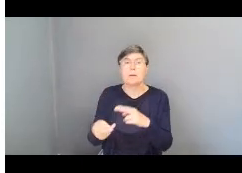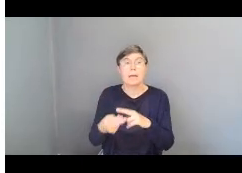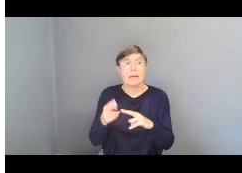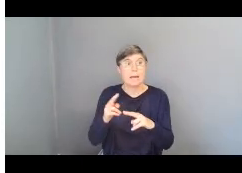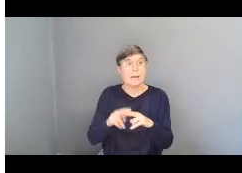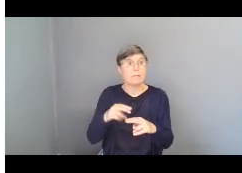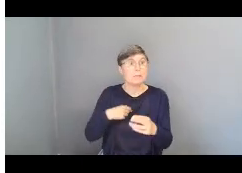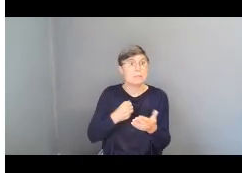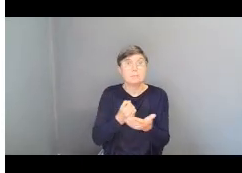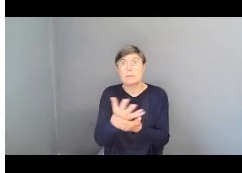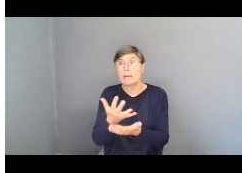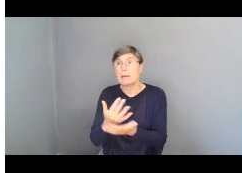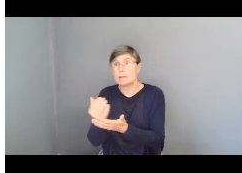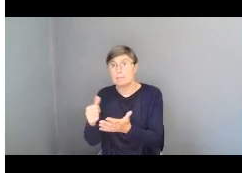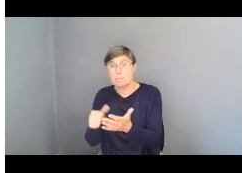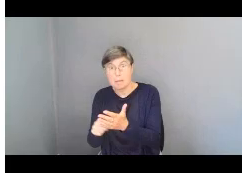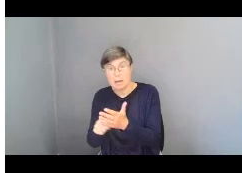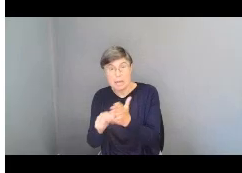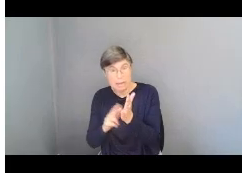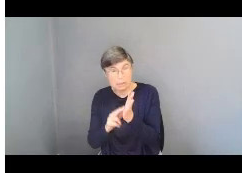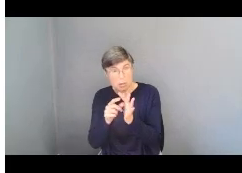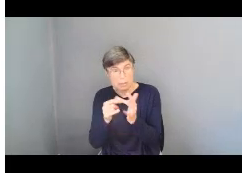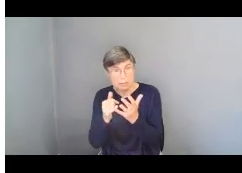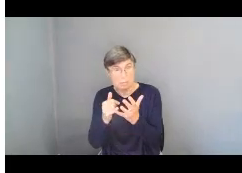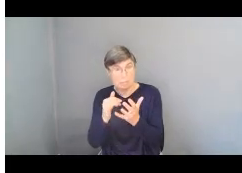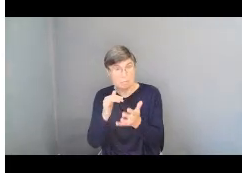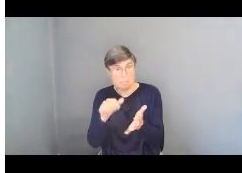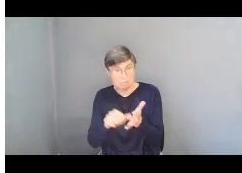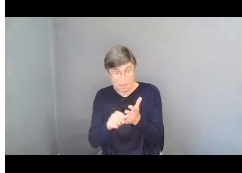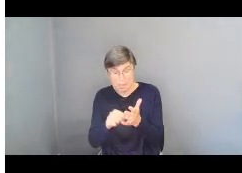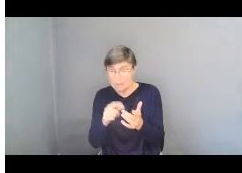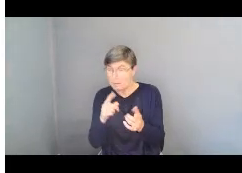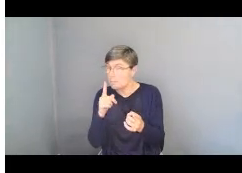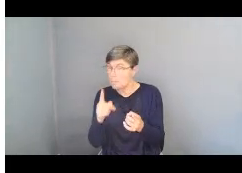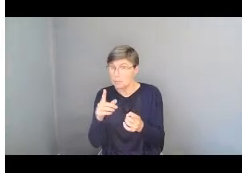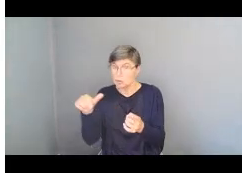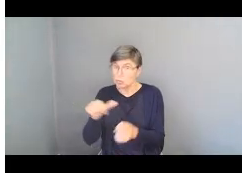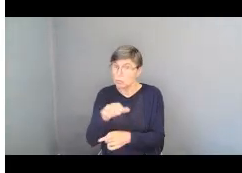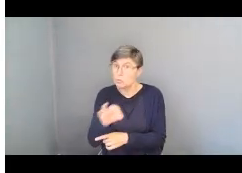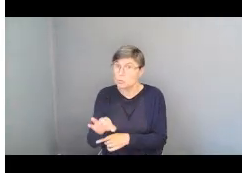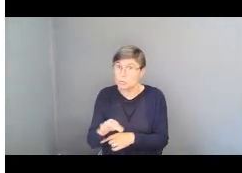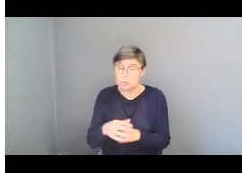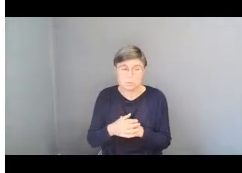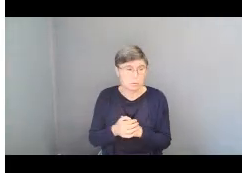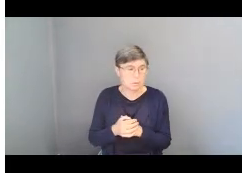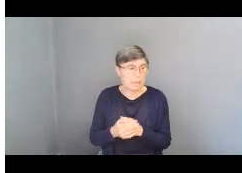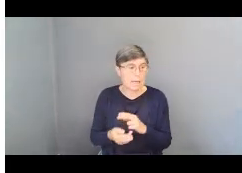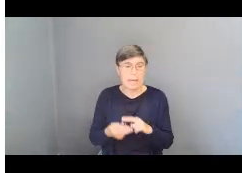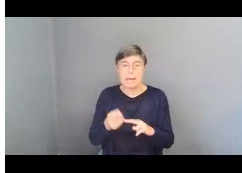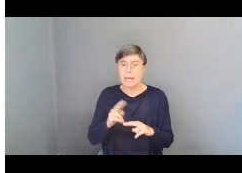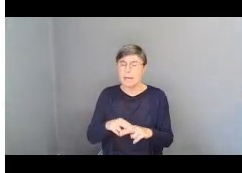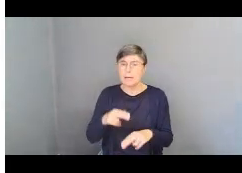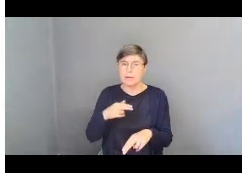When someone behaves dishonestly, they are taking advantage of participants, their families and carers.